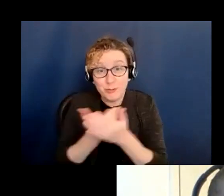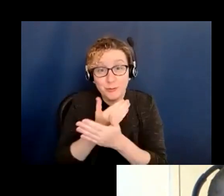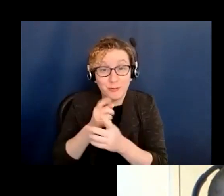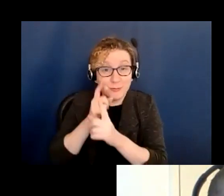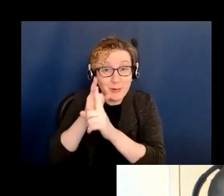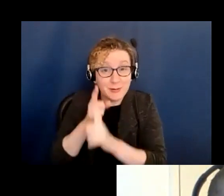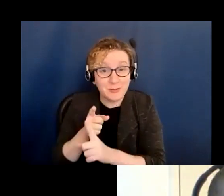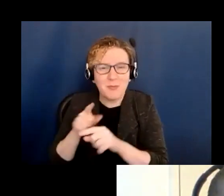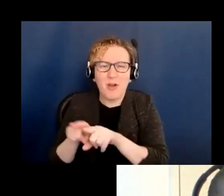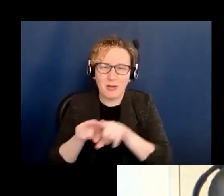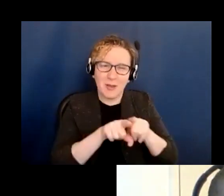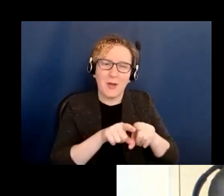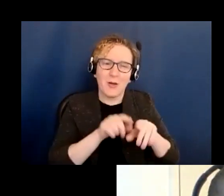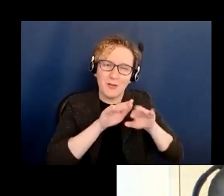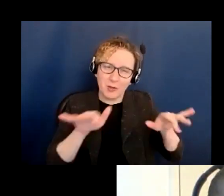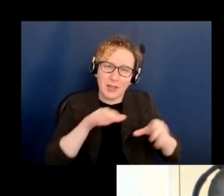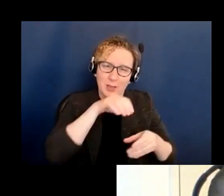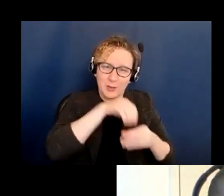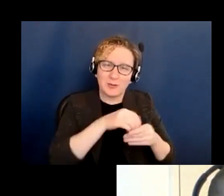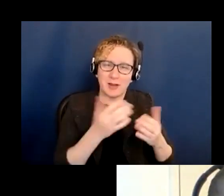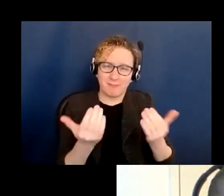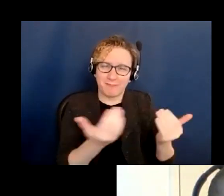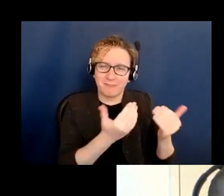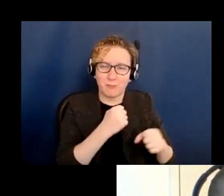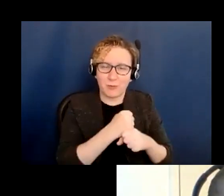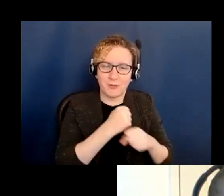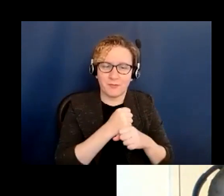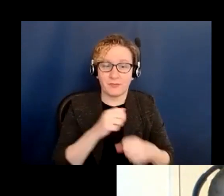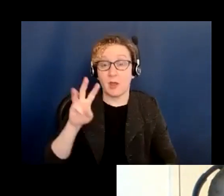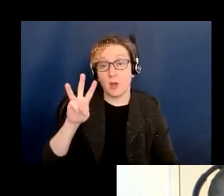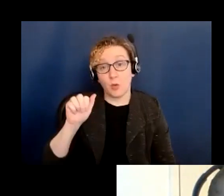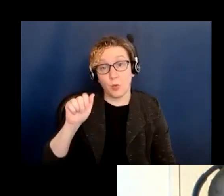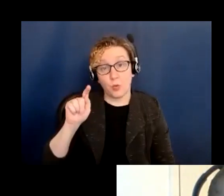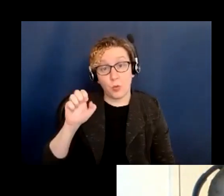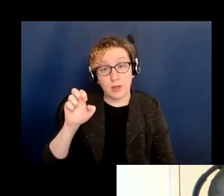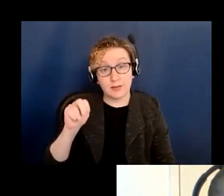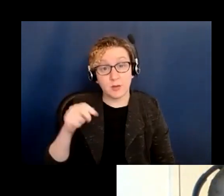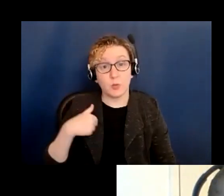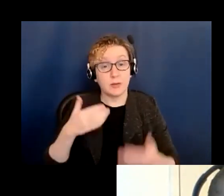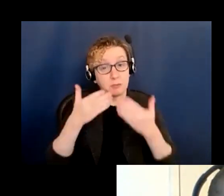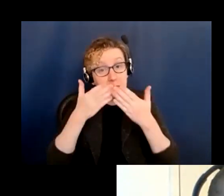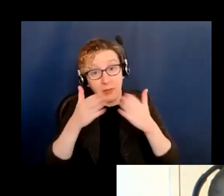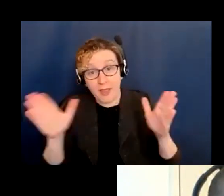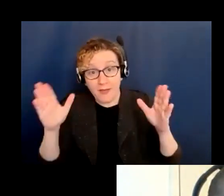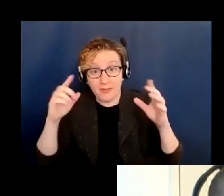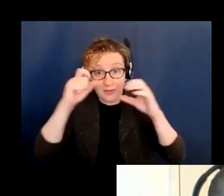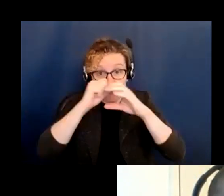for the foundation. At Watson, we expand the vision and expand the vision of remarkable students.